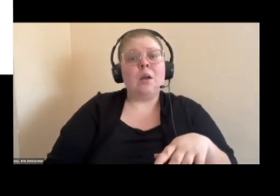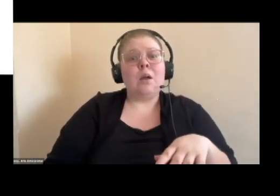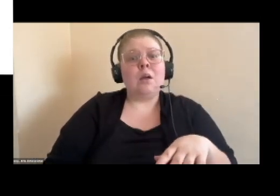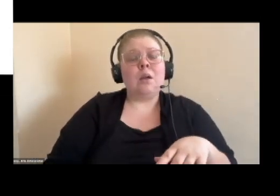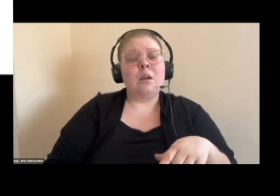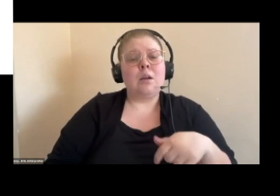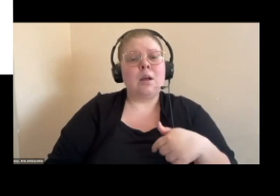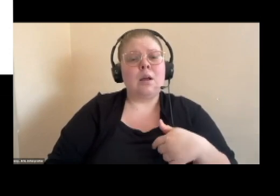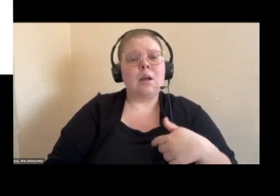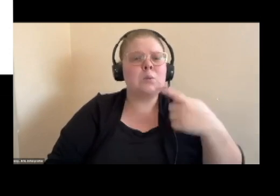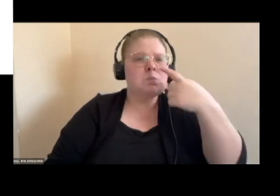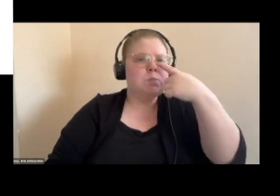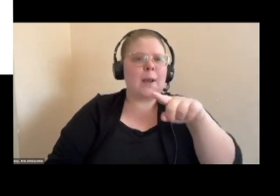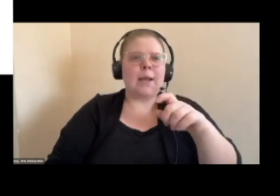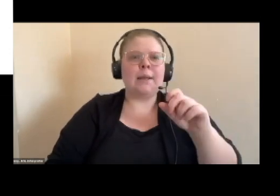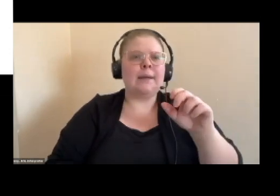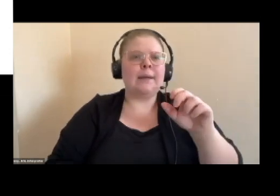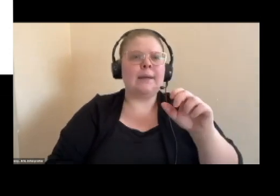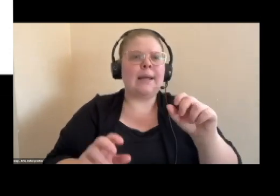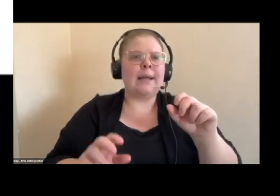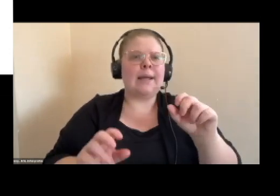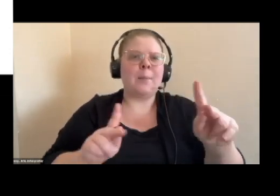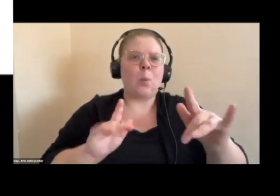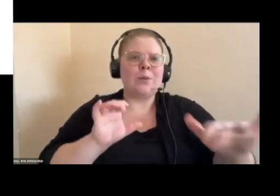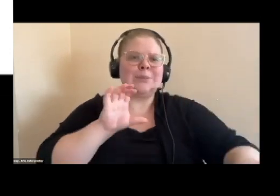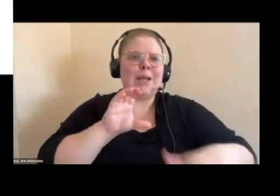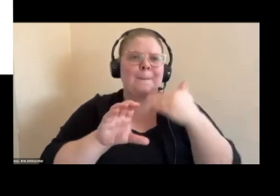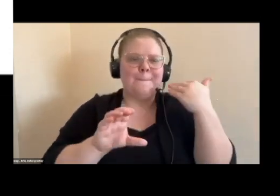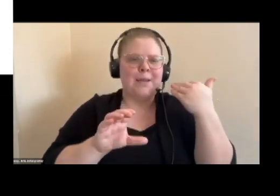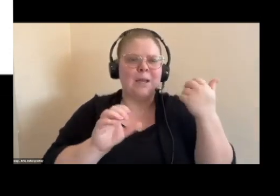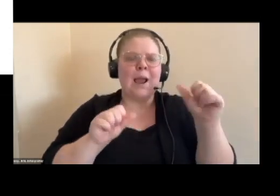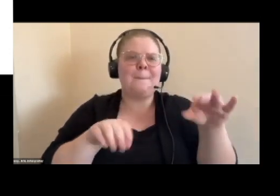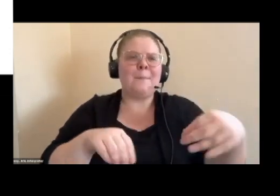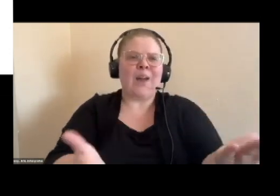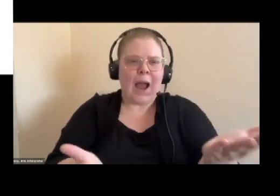over email to for materials and stuff related to this.